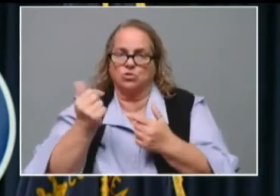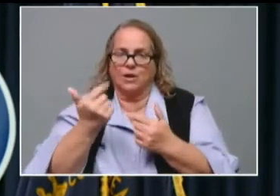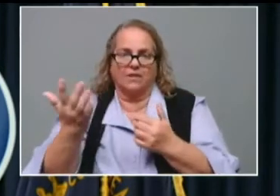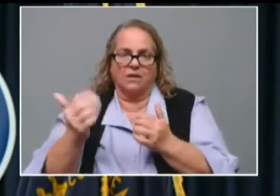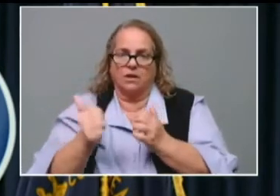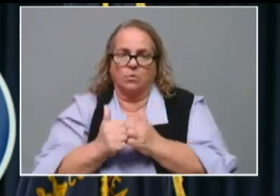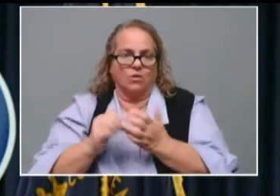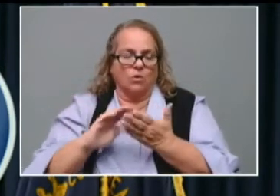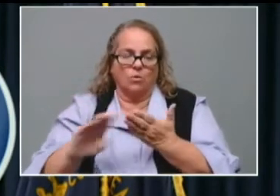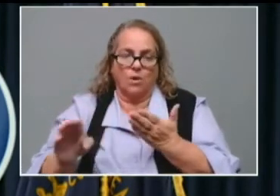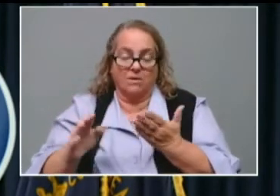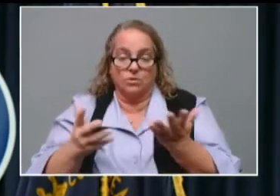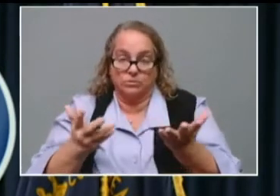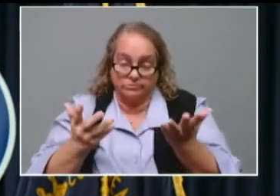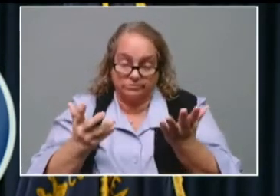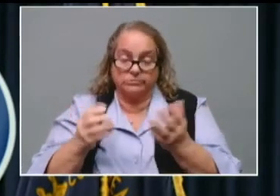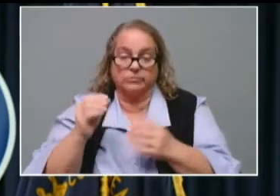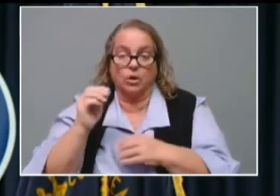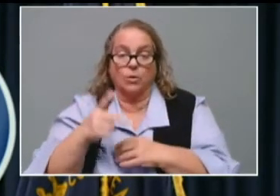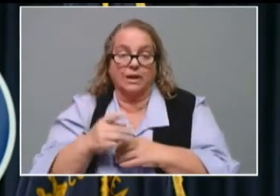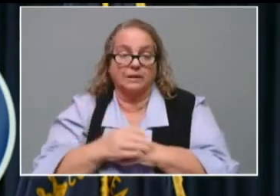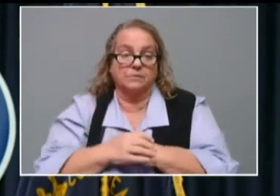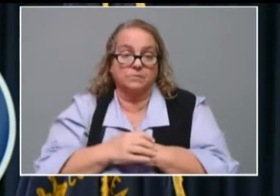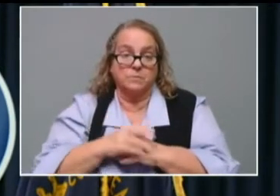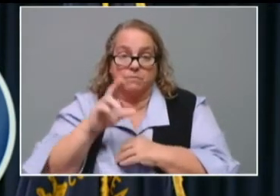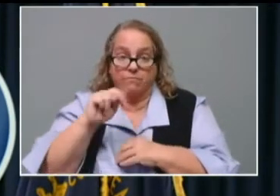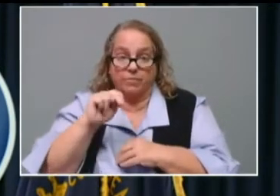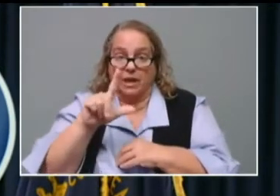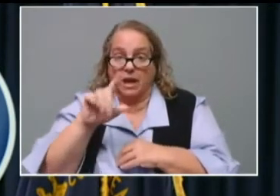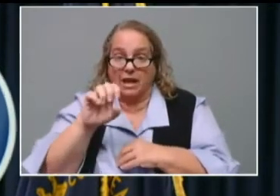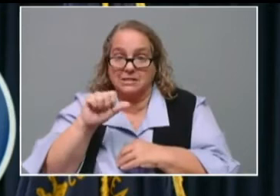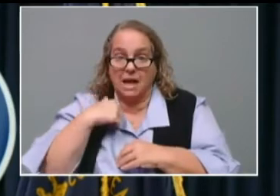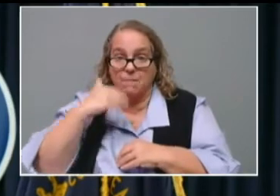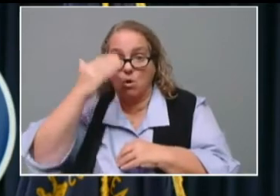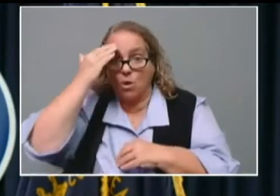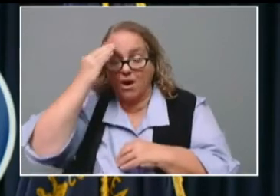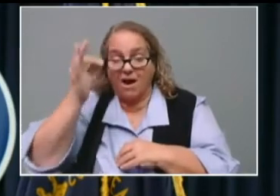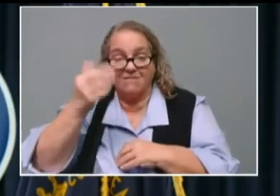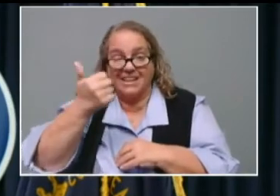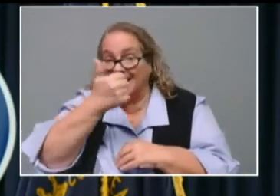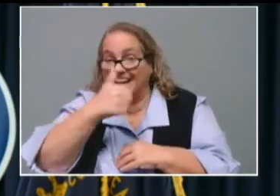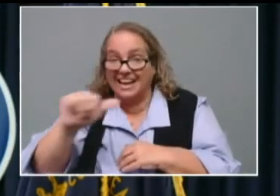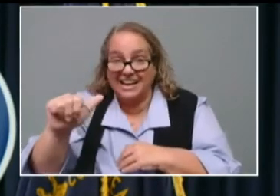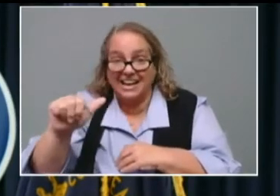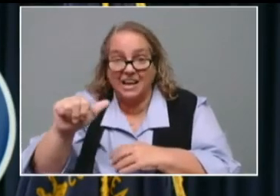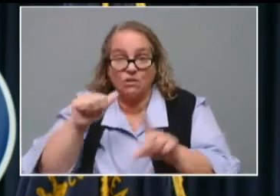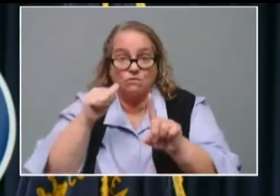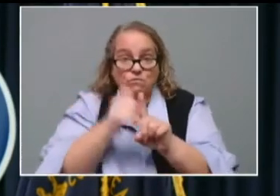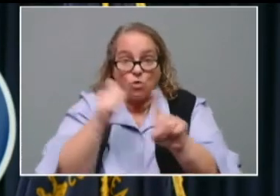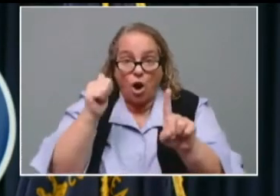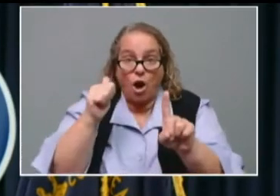unless we are made aware of something that that that it was time to to let